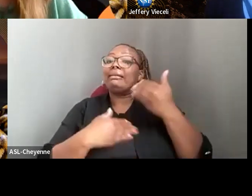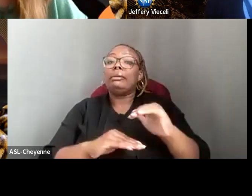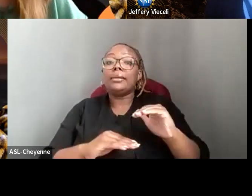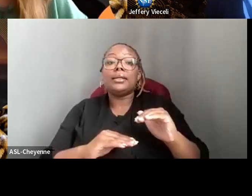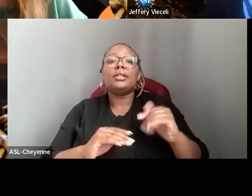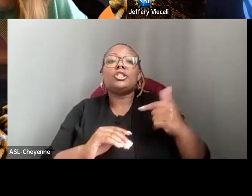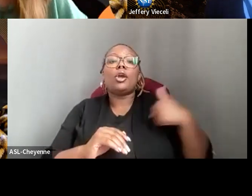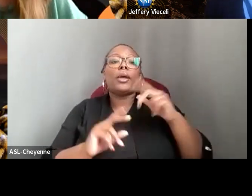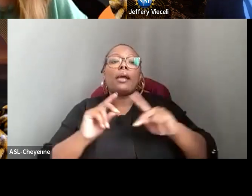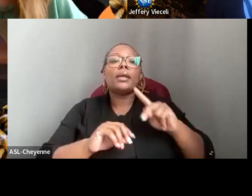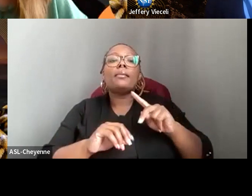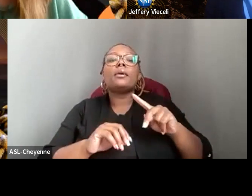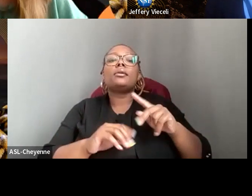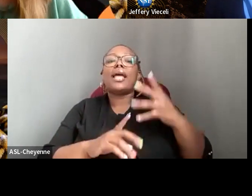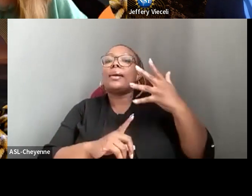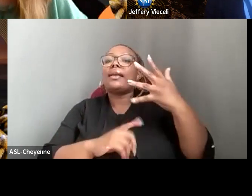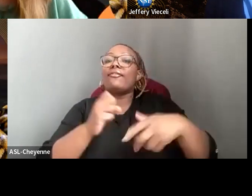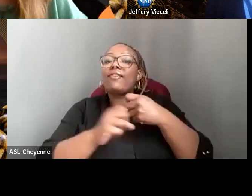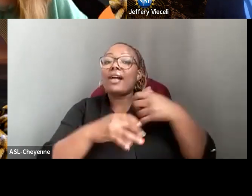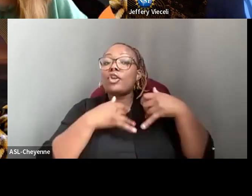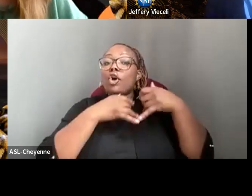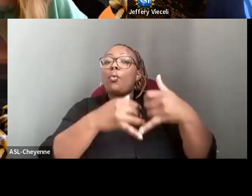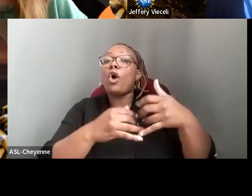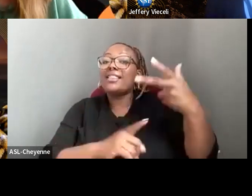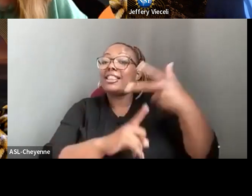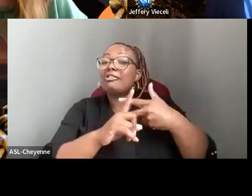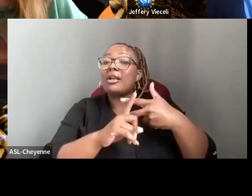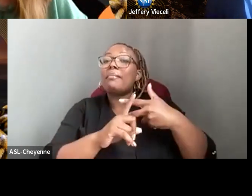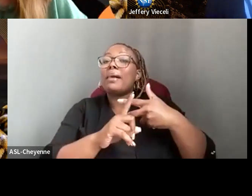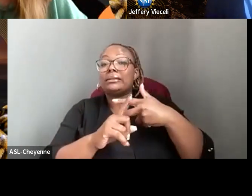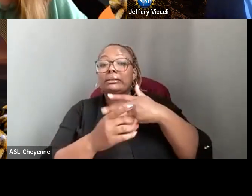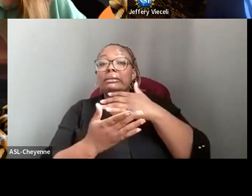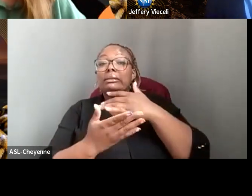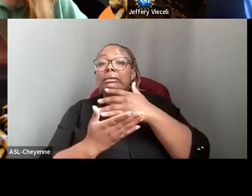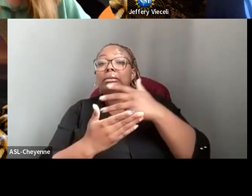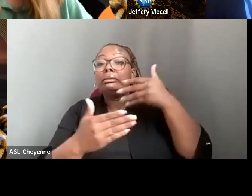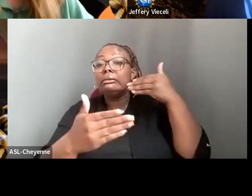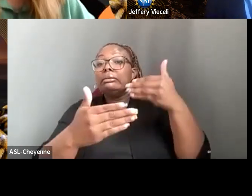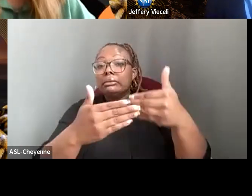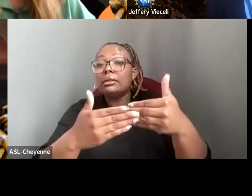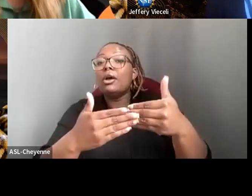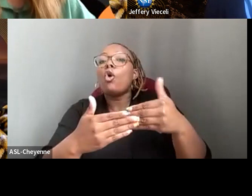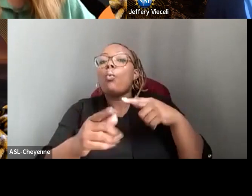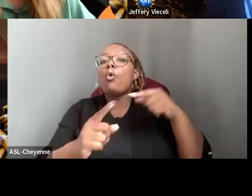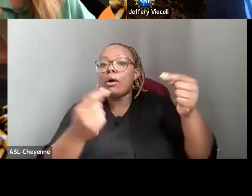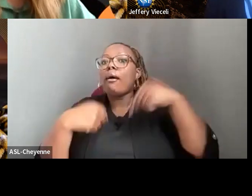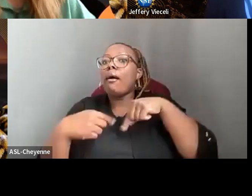And we had people that were getting five-year awards who within three months of that original five-year award were coming in and asking for a 12-month no-cost extension.